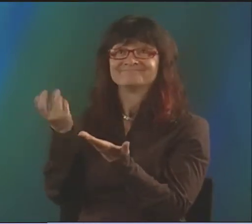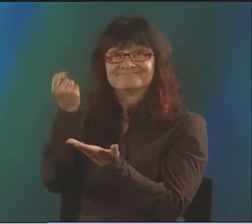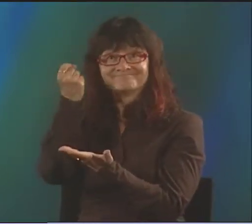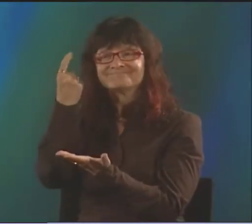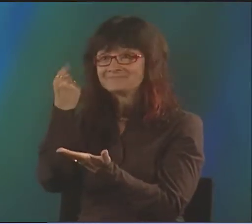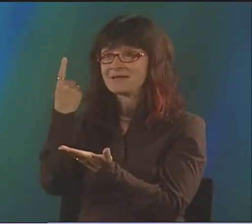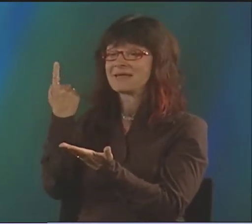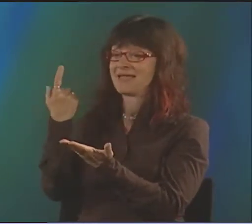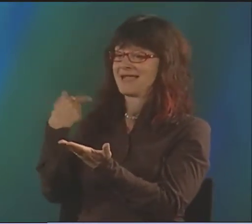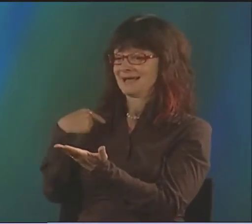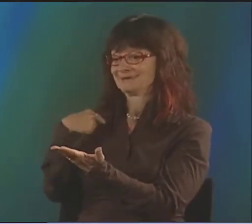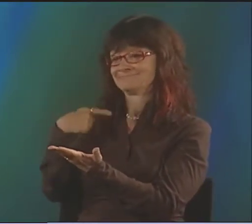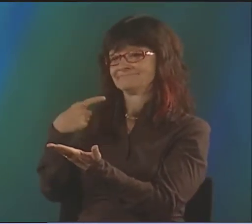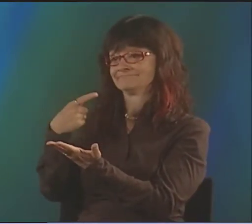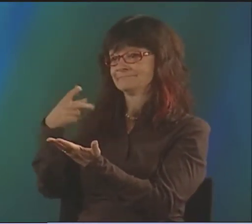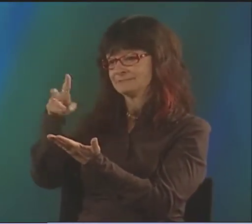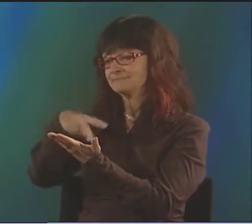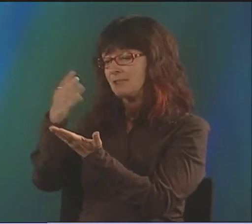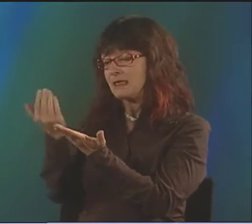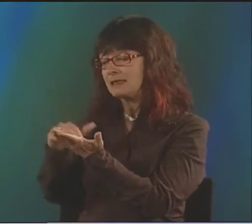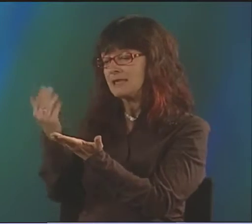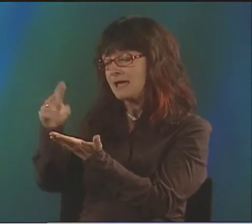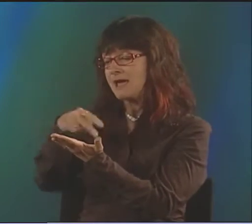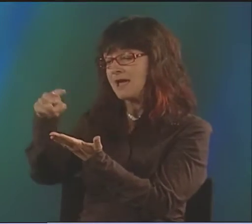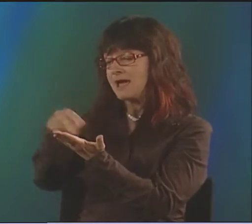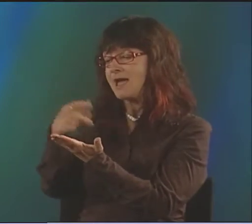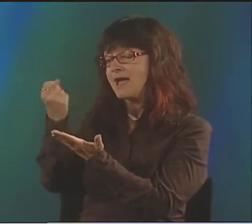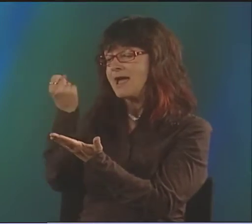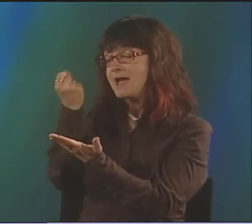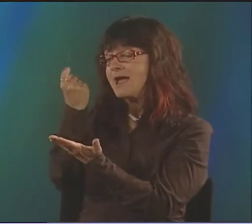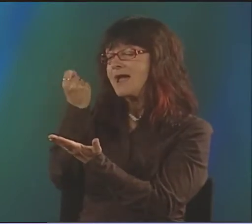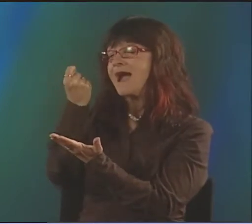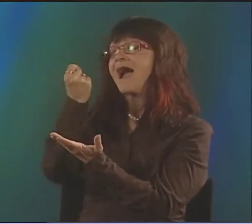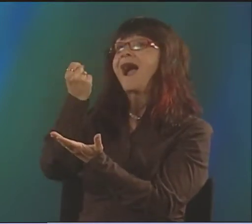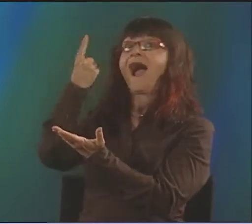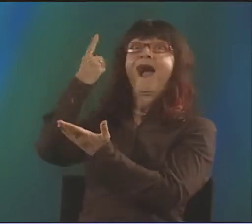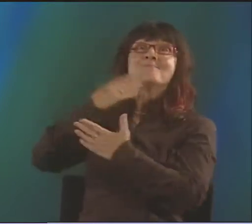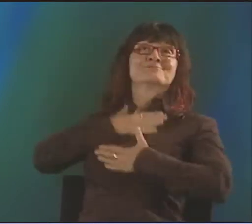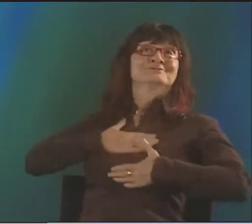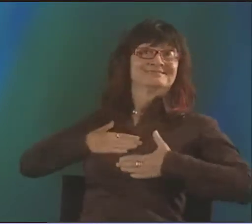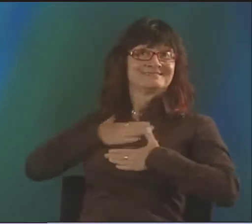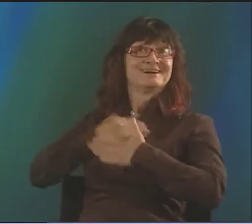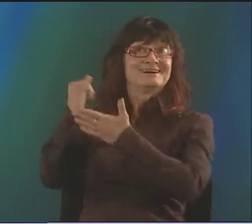AND YOU DON'T UNDERSTAND IT IN THE MOMENT. YOU HAVE TO ENGAGE WITH IT. I DO GET IT. SOMETIMES YOU HAVE TO READ SOMETHING AGAIN AND AGAIN